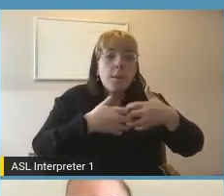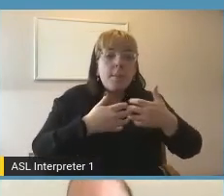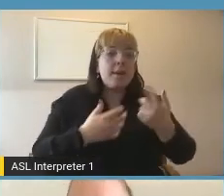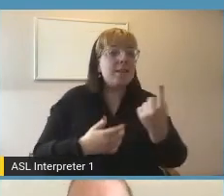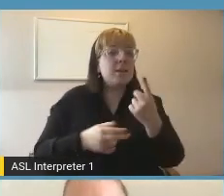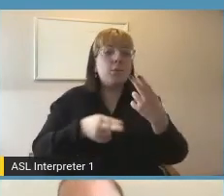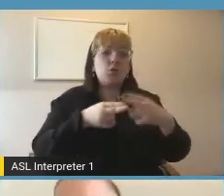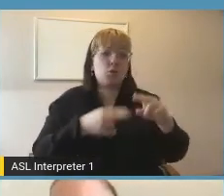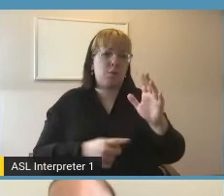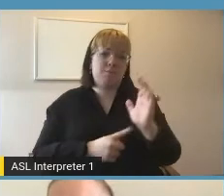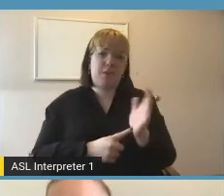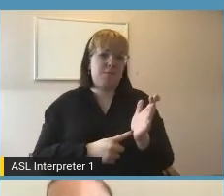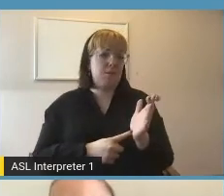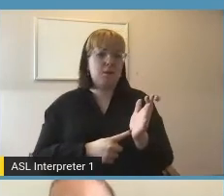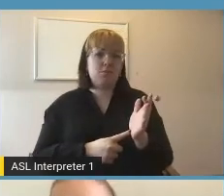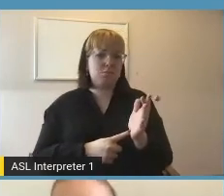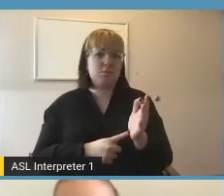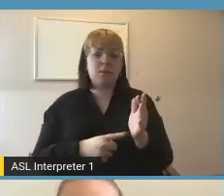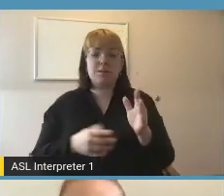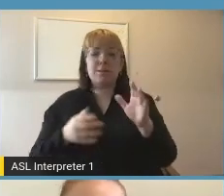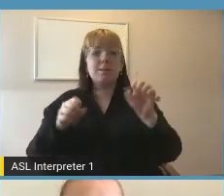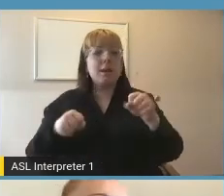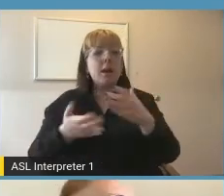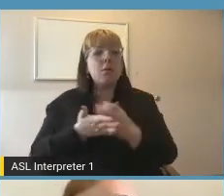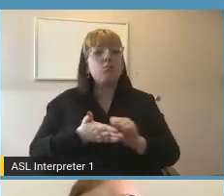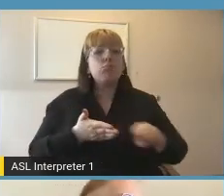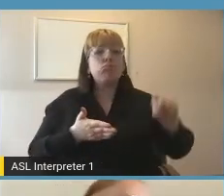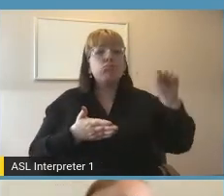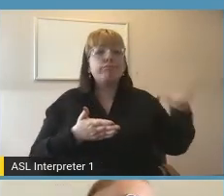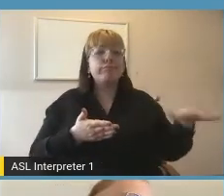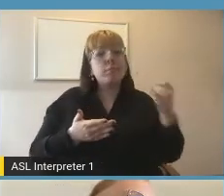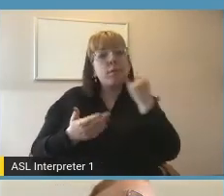minutes, that you can scrap and restart as needed and if you accidentally deleted the